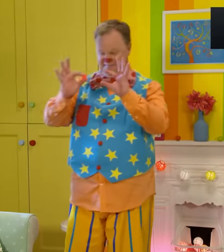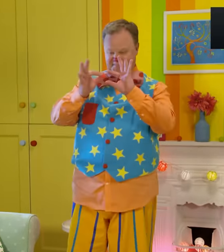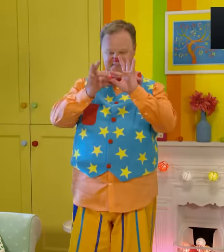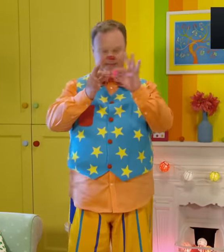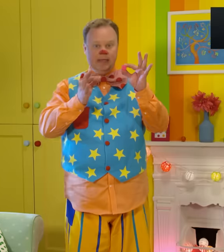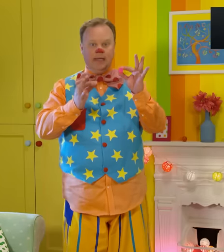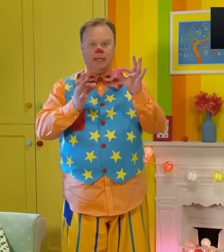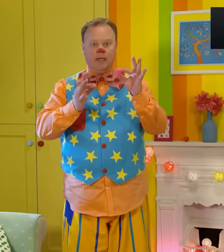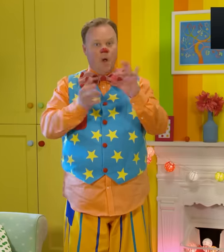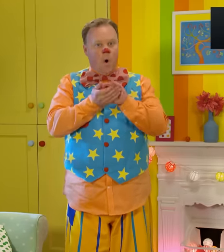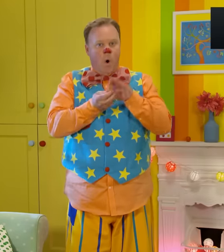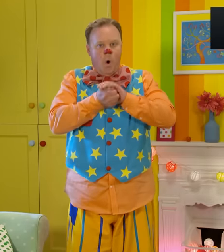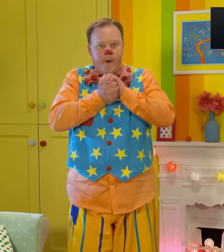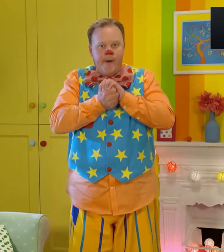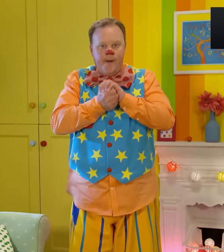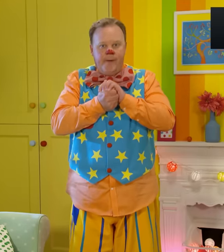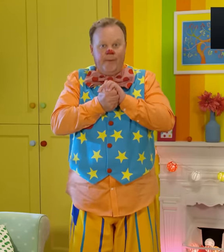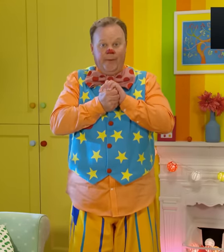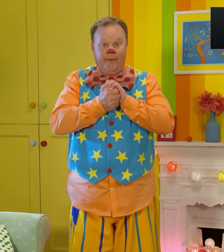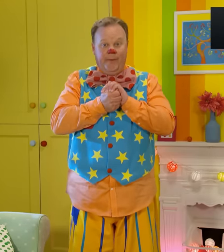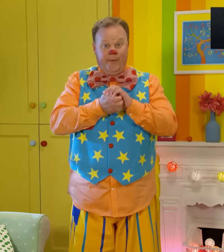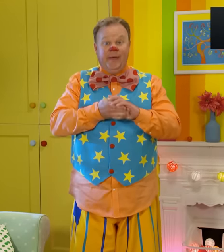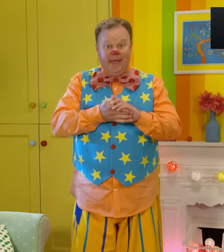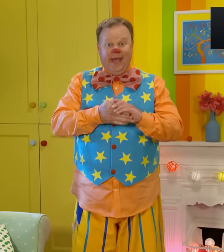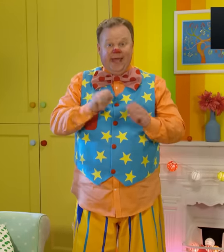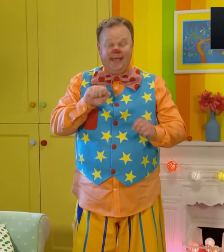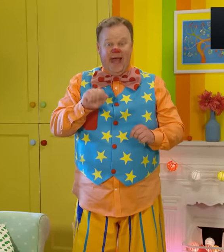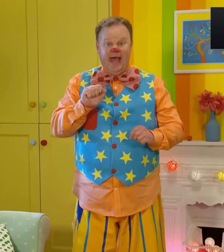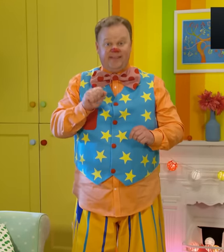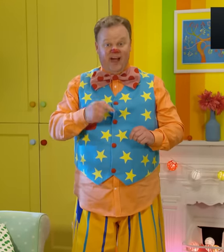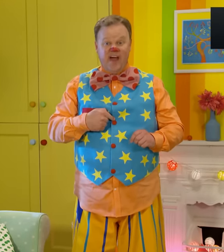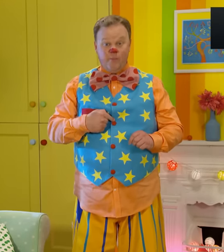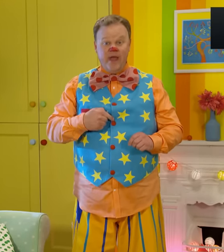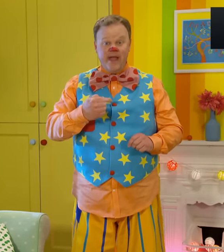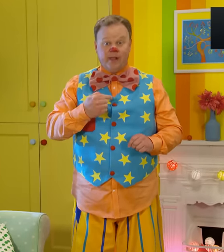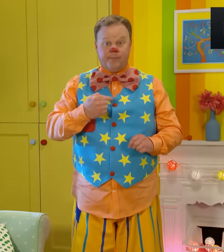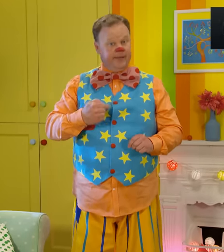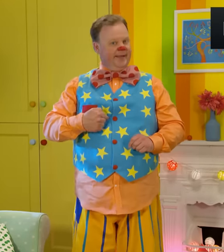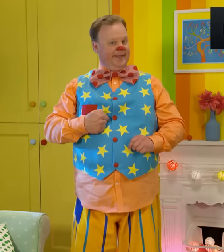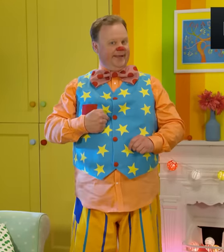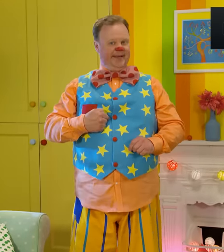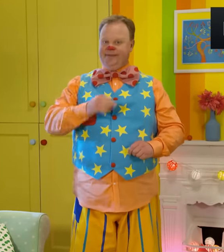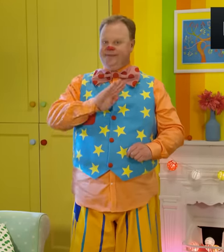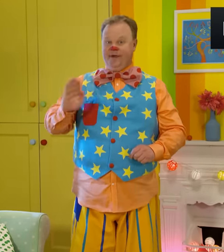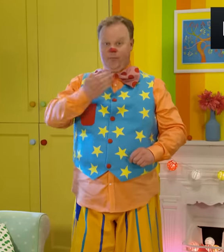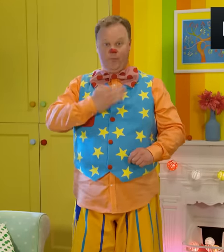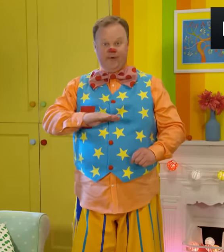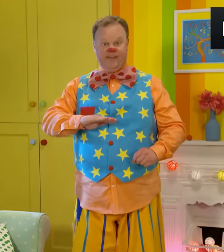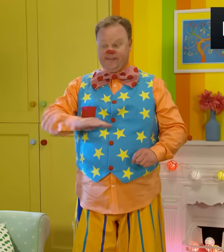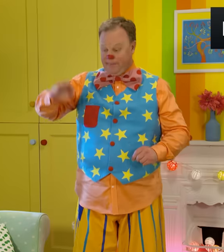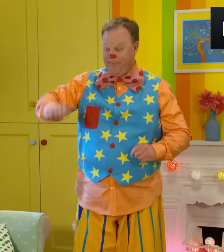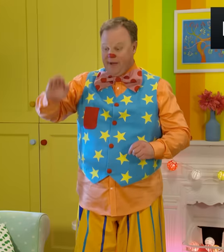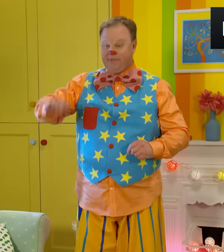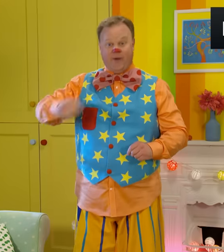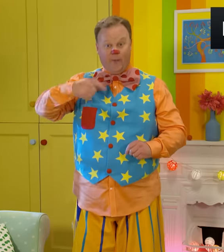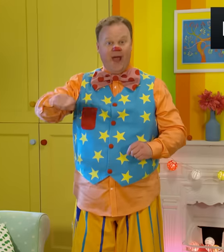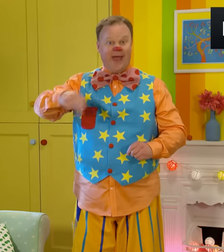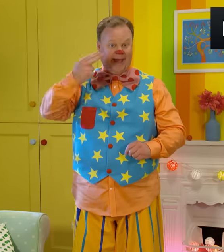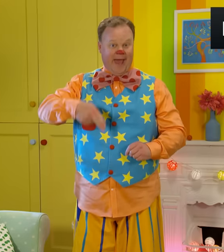hold on tight now mr tumble oh yes i will i don't want it to bounce away again